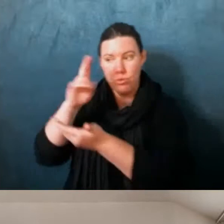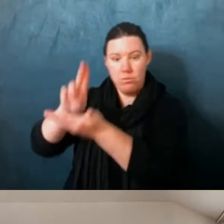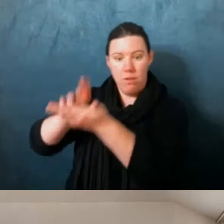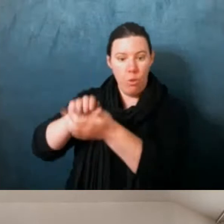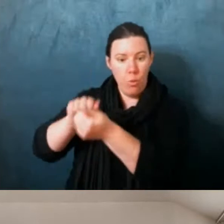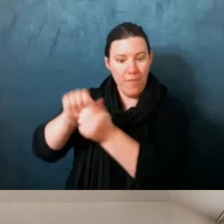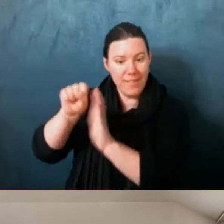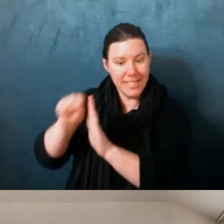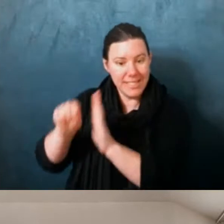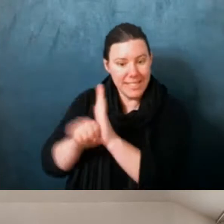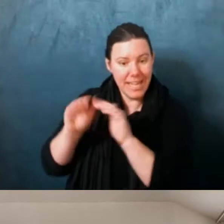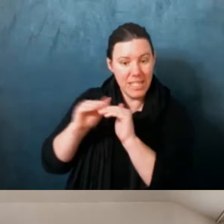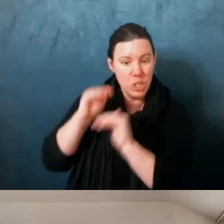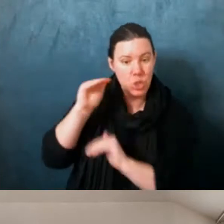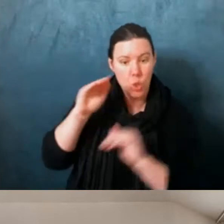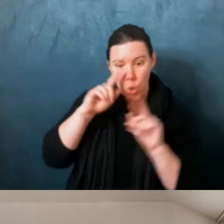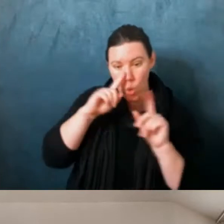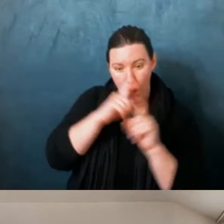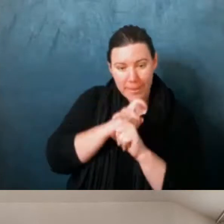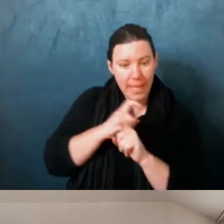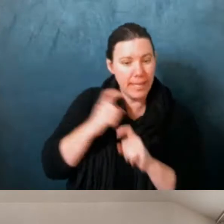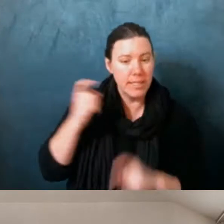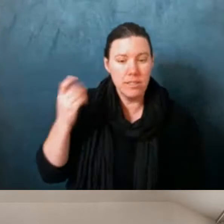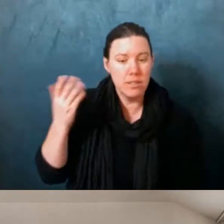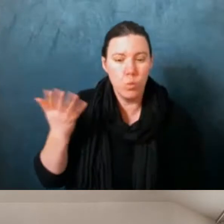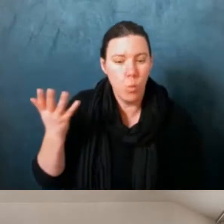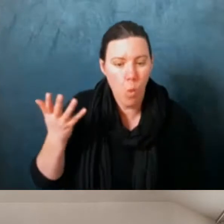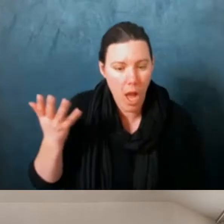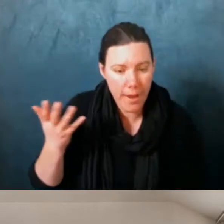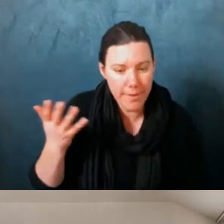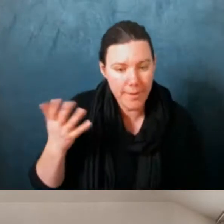Are the forms too complex? There are a number of different reasons